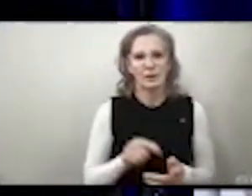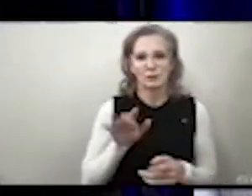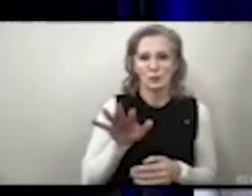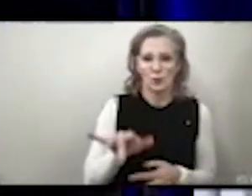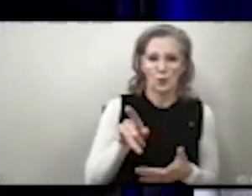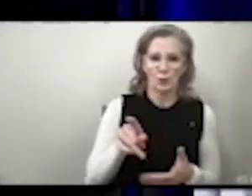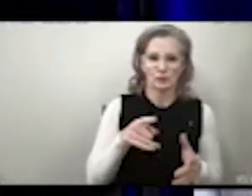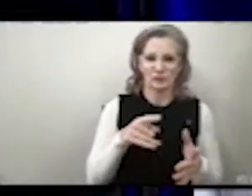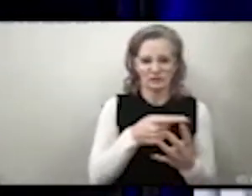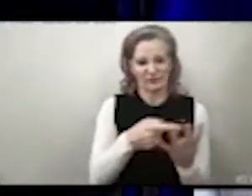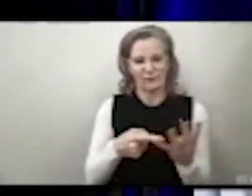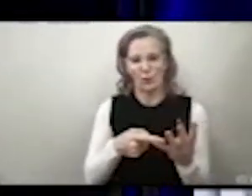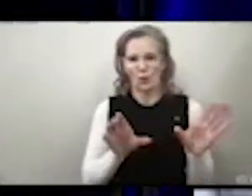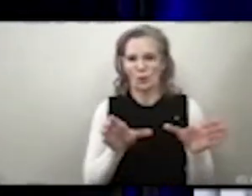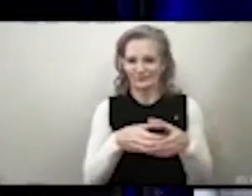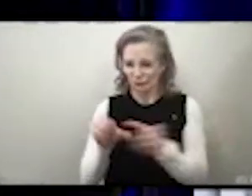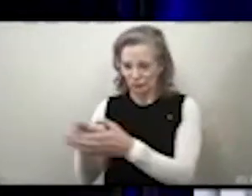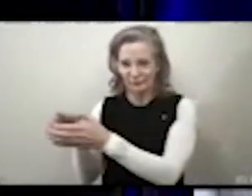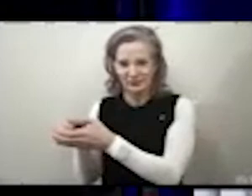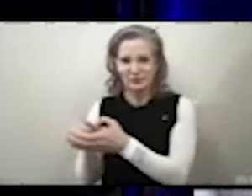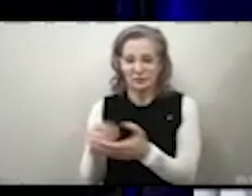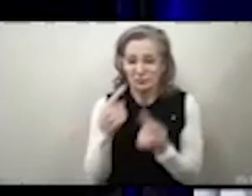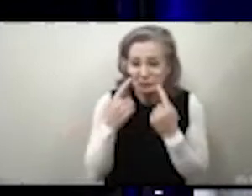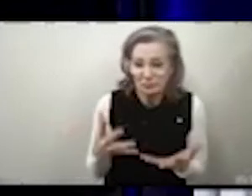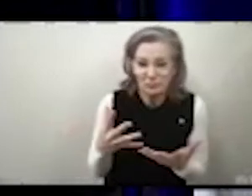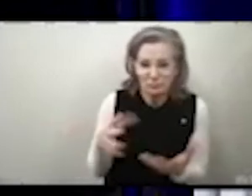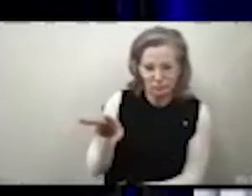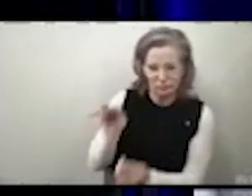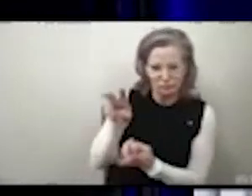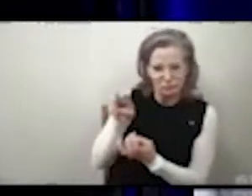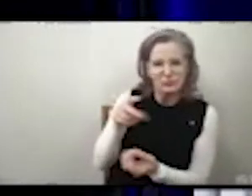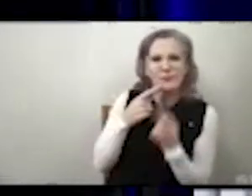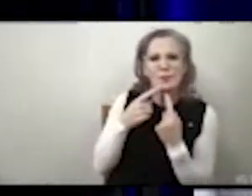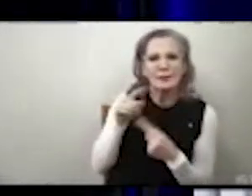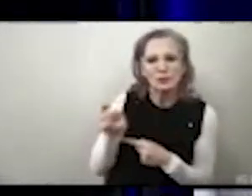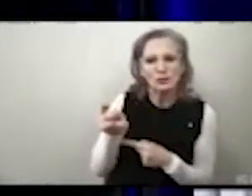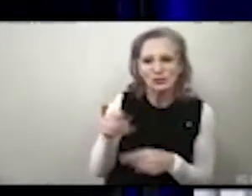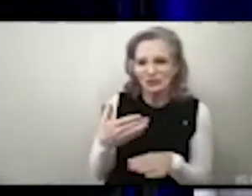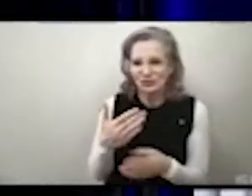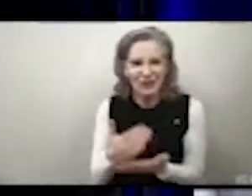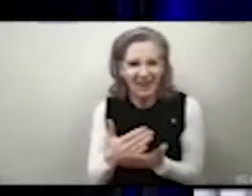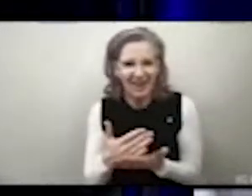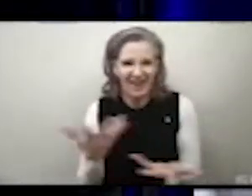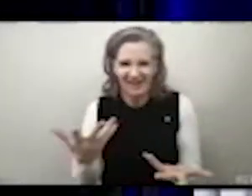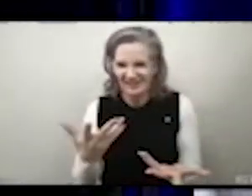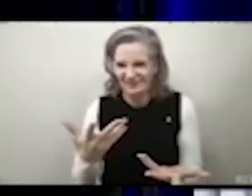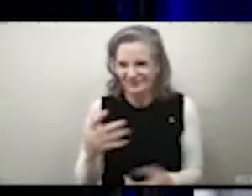that, that this hasn't been an exercise in sort of arm waving and head shaking, it's been a very specific investigation